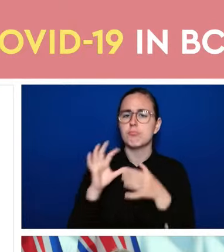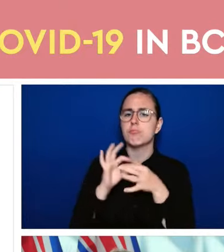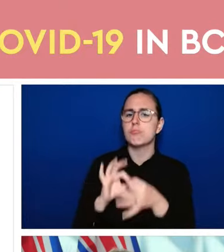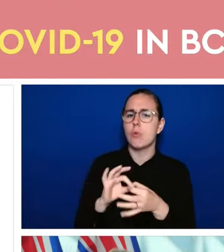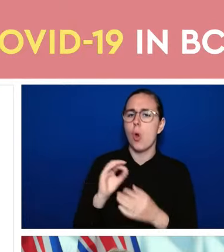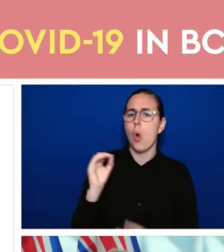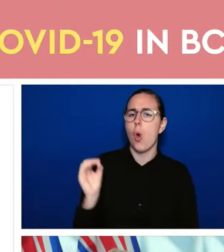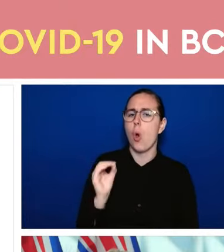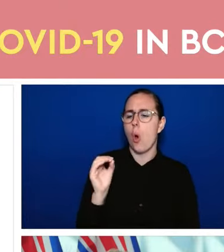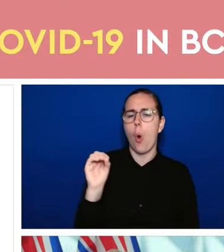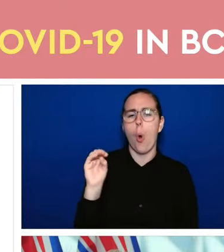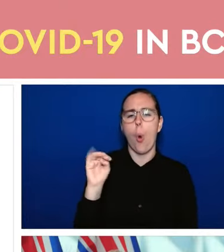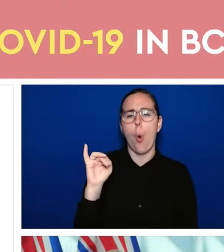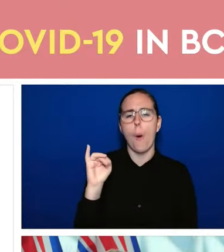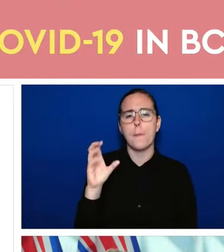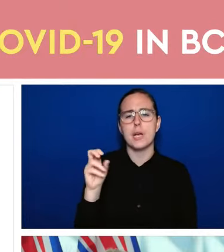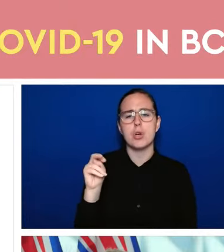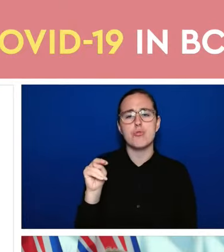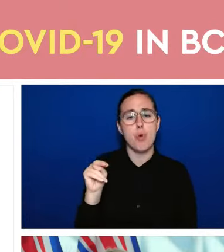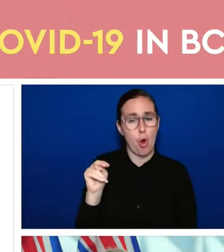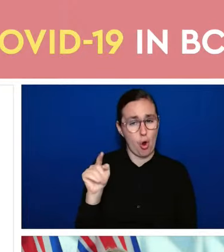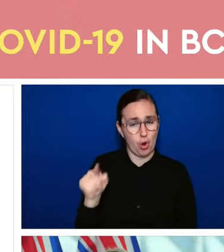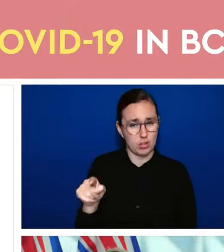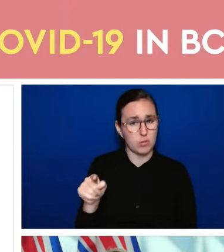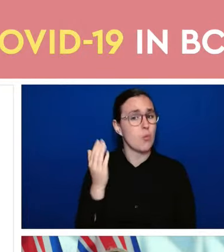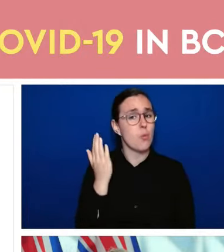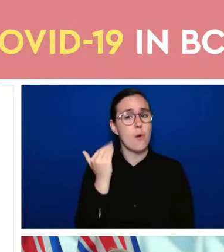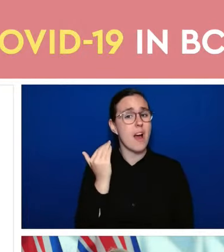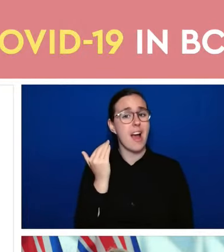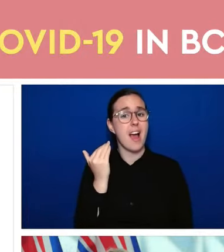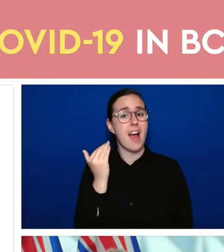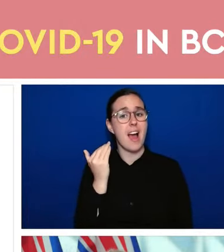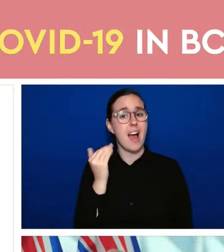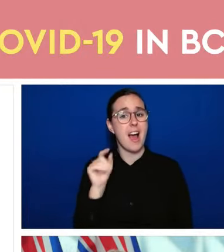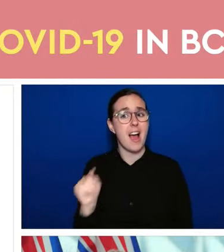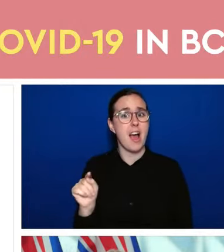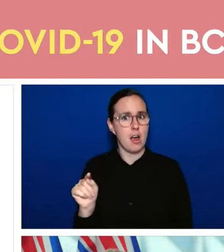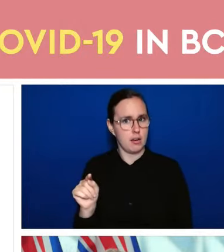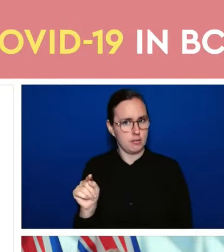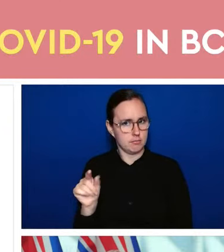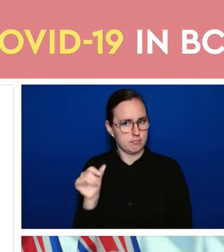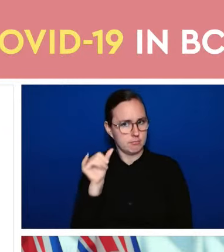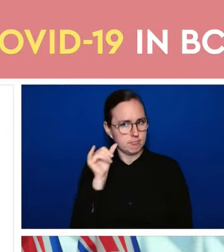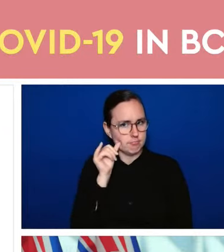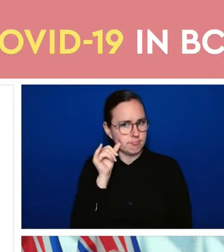this is the longest period of time that we have had during this pandemic. With the same